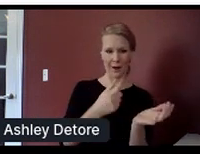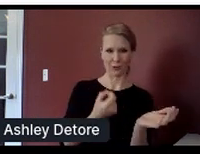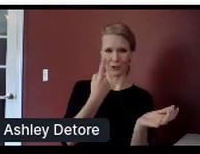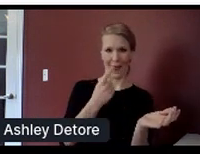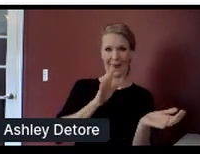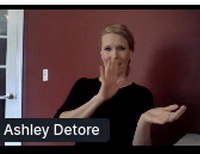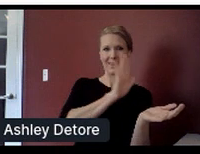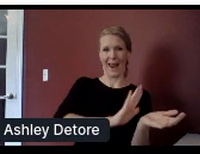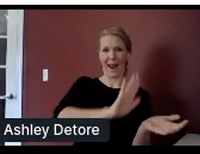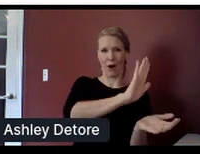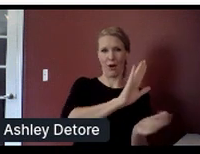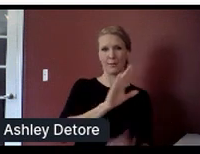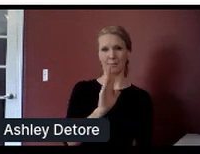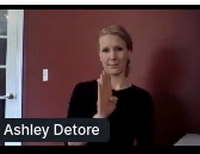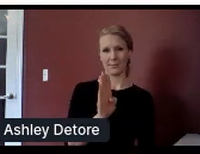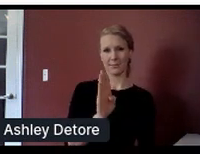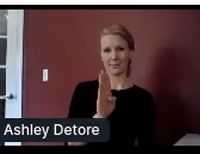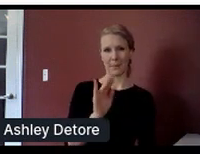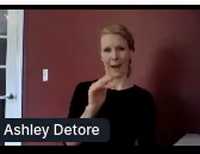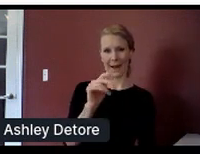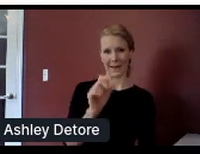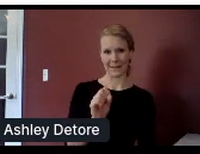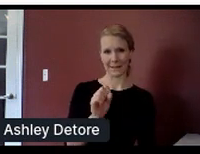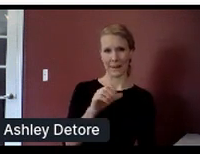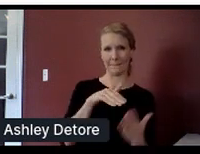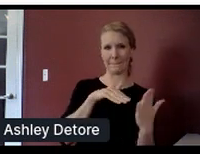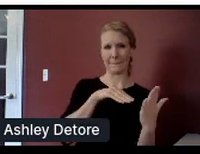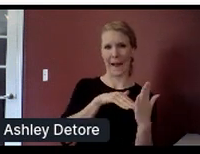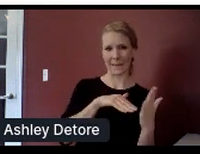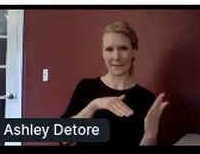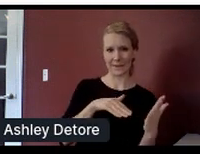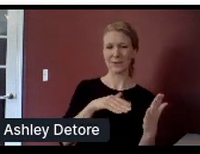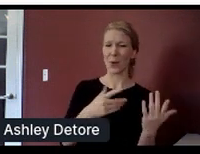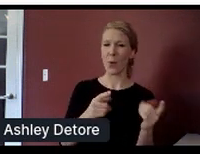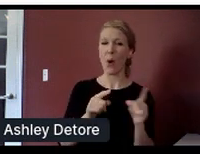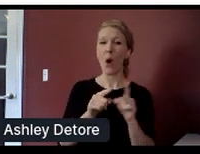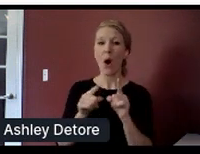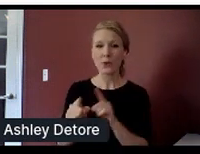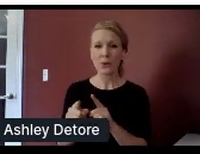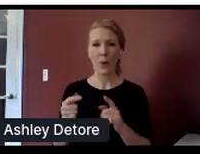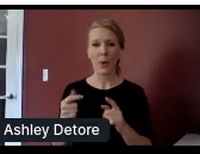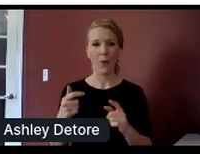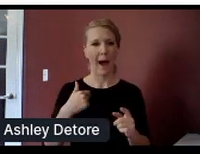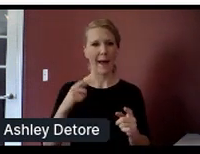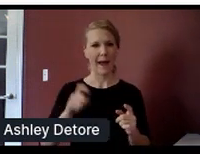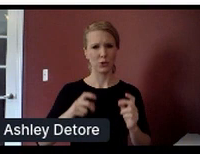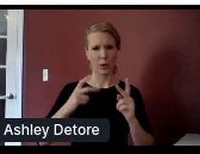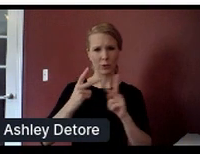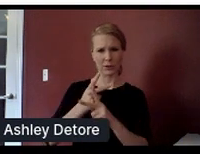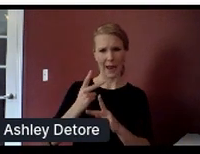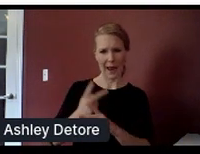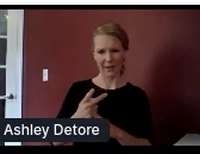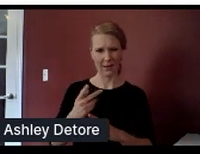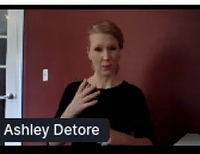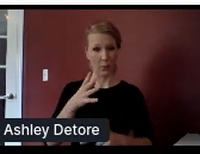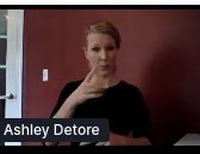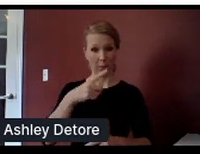I also have to contend with this history of experimentation on Black women's bodies.